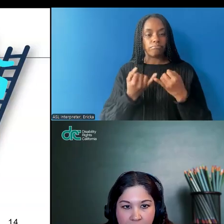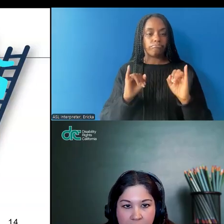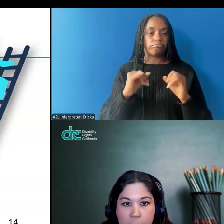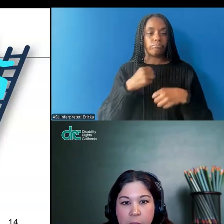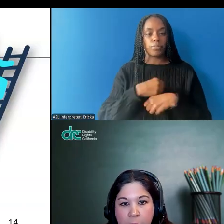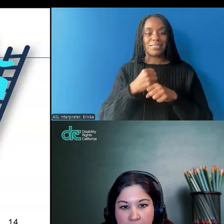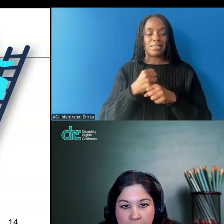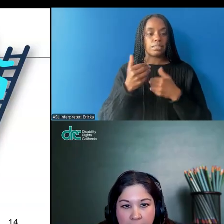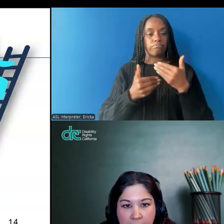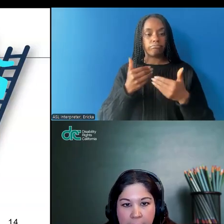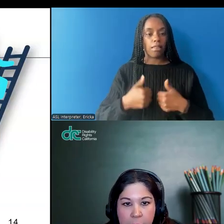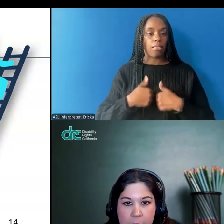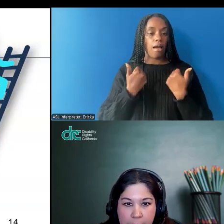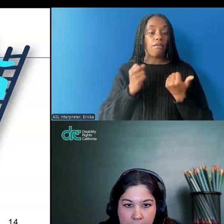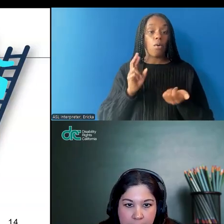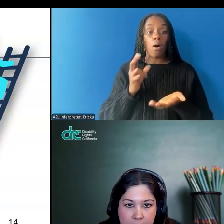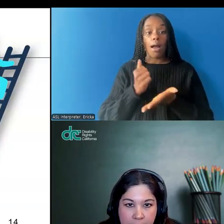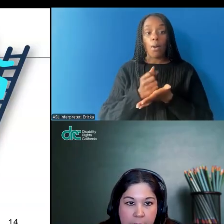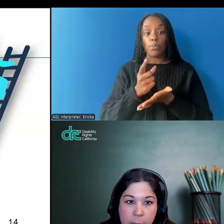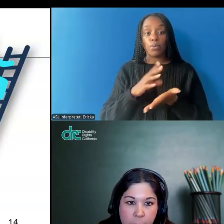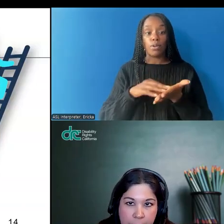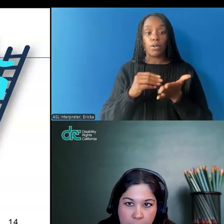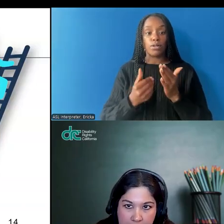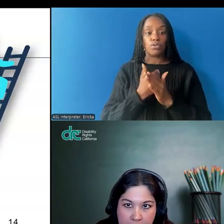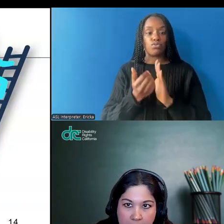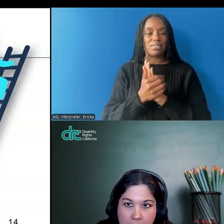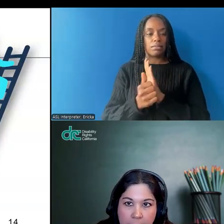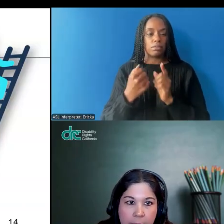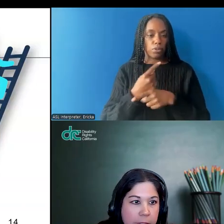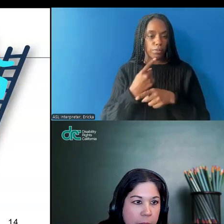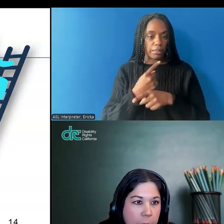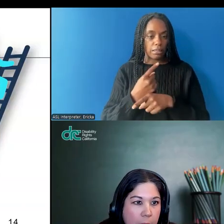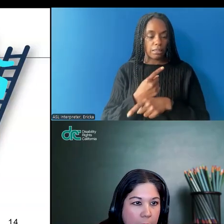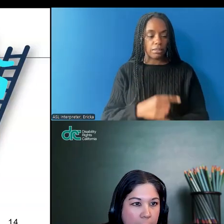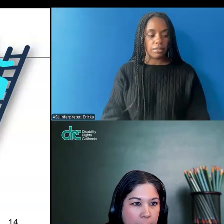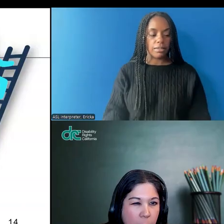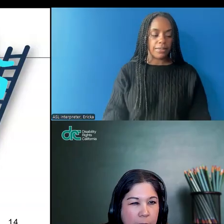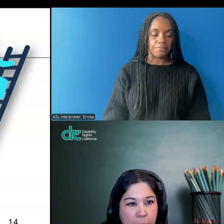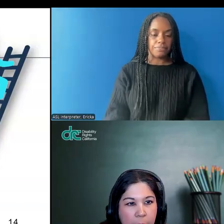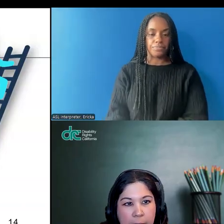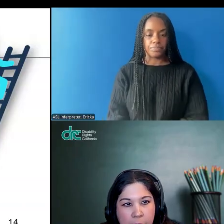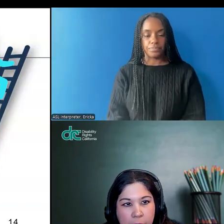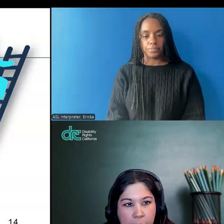or help you learn a new skill in an appropriate way? So, what we need to do